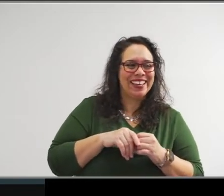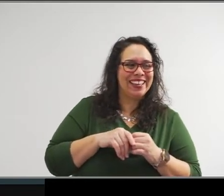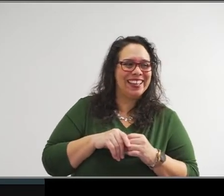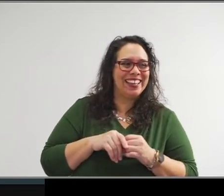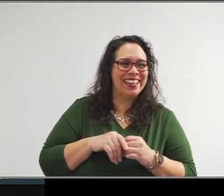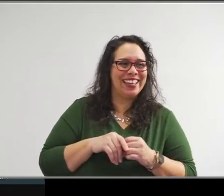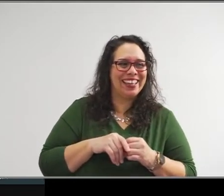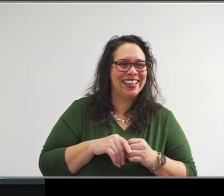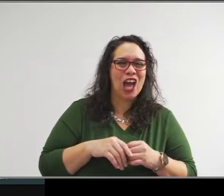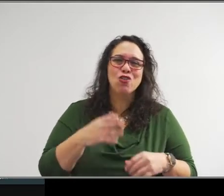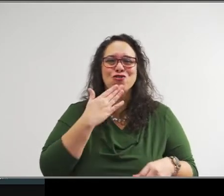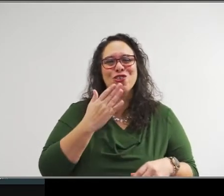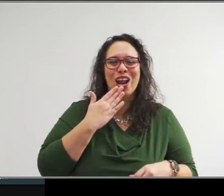Oh, good I'm glad it's not just me.